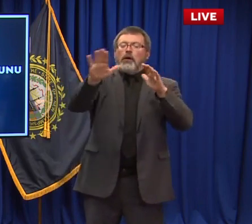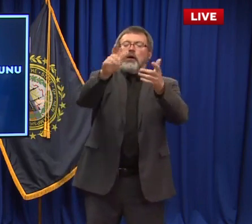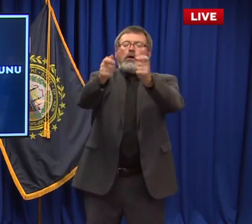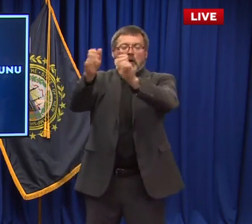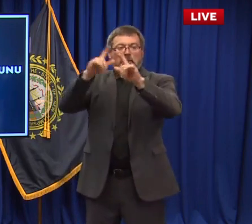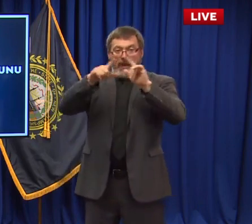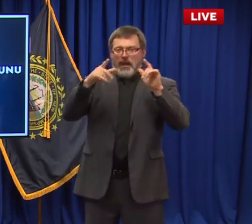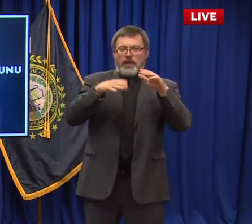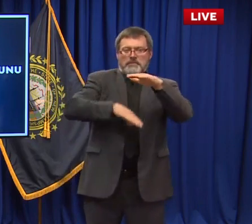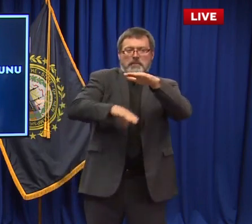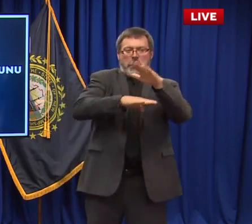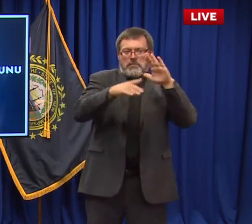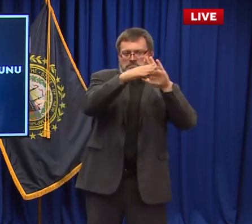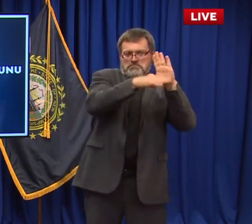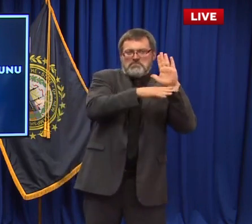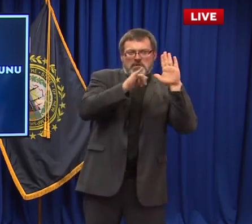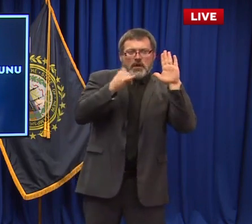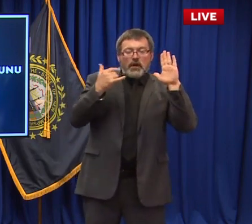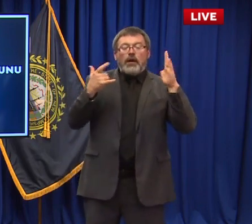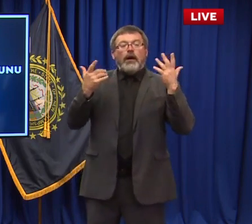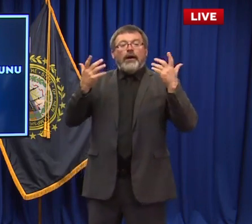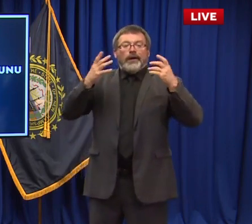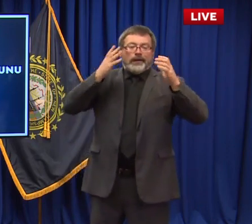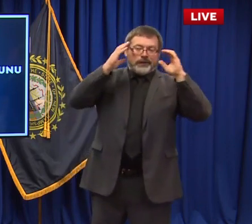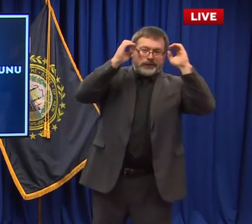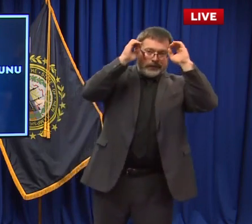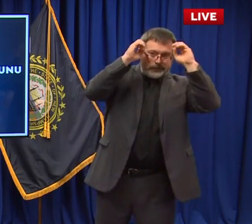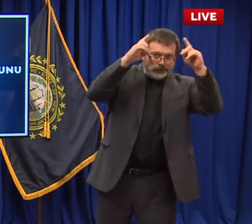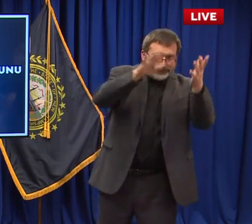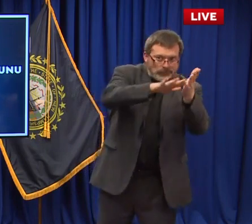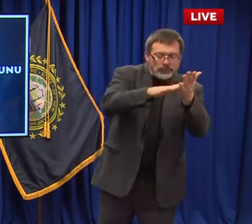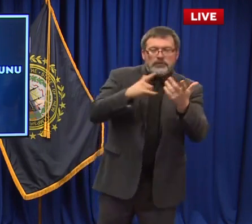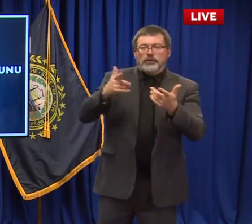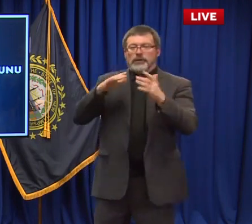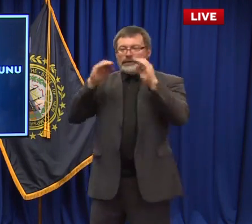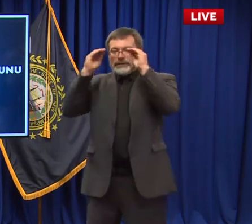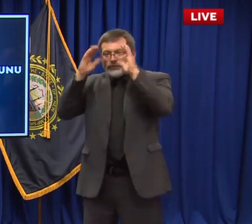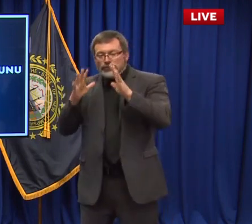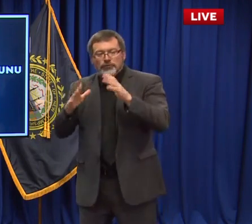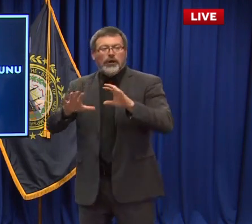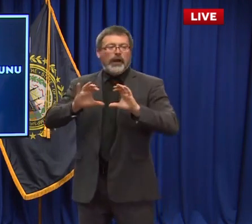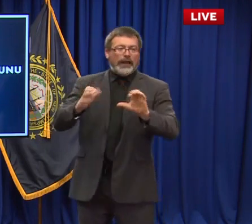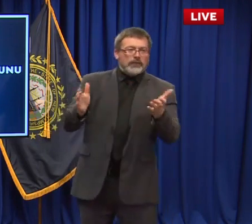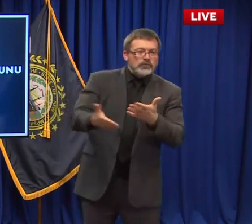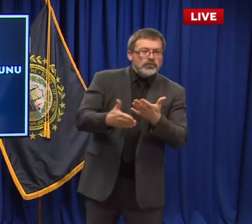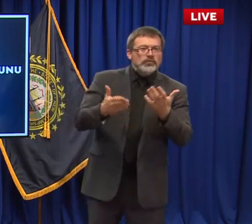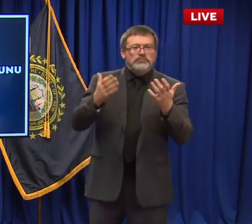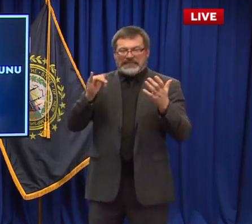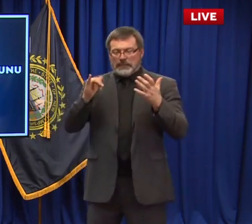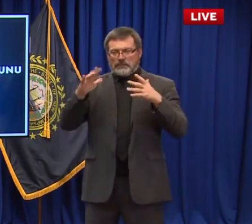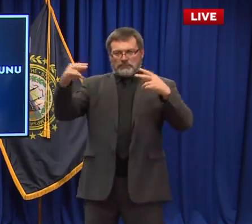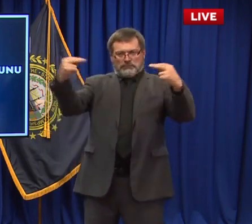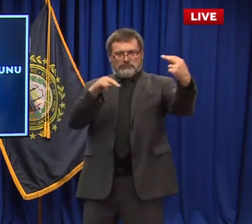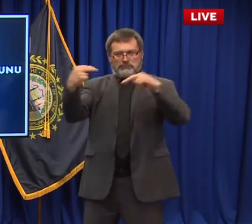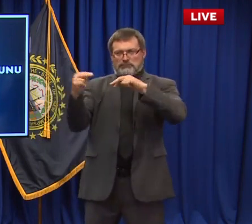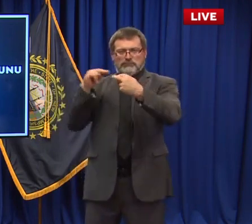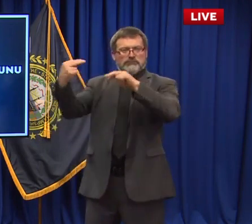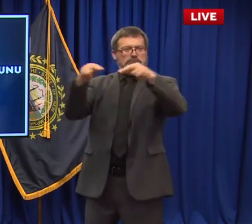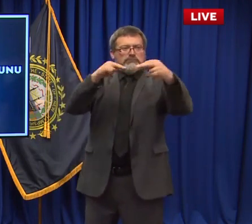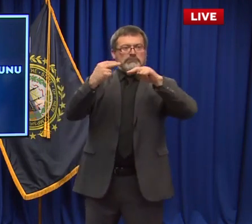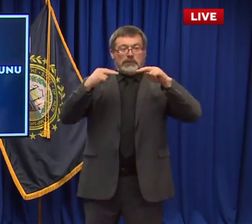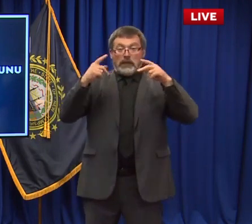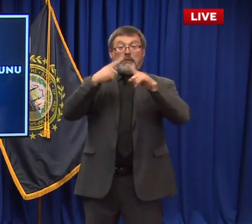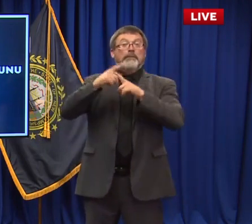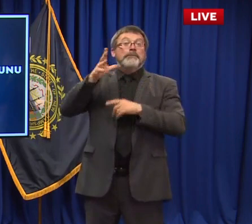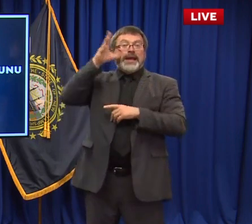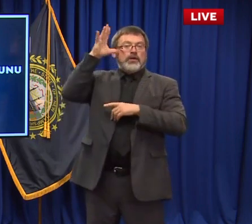I THINK THE COMMISSIONER AND HIS TEAM DID A GOOD JOB INCORPORATING ALL THE IDEAS THAT WERE PART OF THE TASK FORCE FROM TEACHERS TO ADMINISTRATORS, PARENTS, SUPERINTENDENTS,